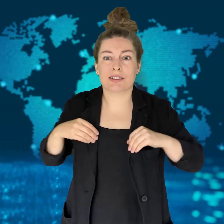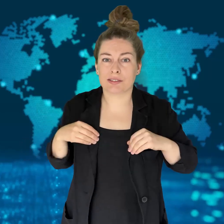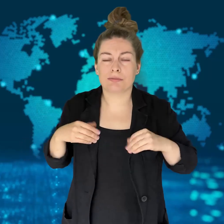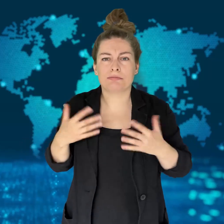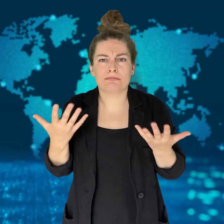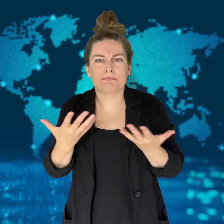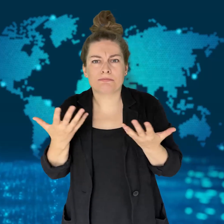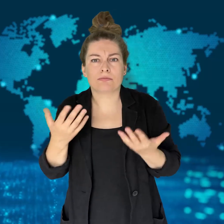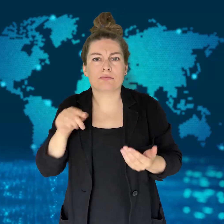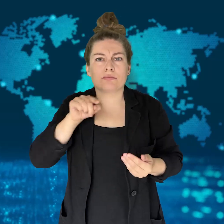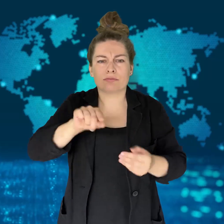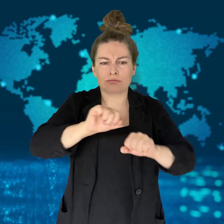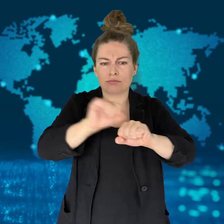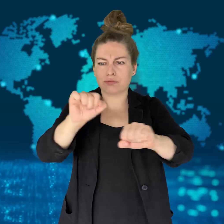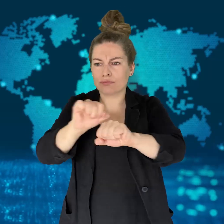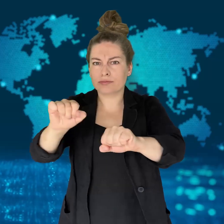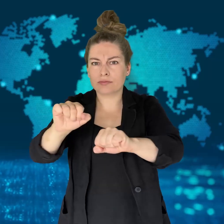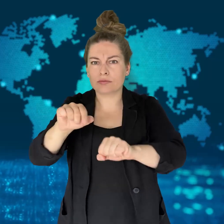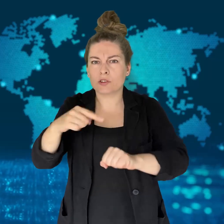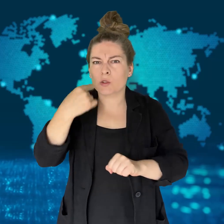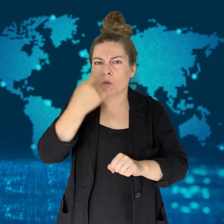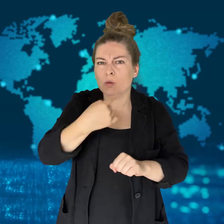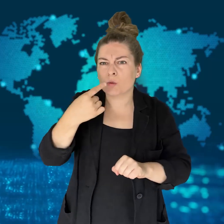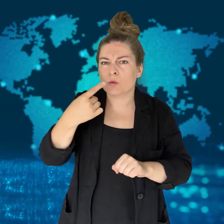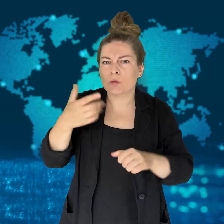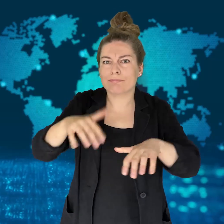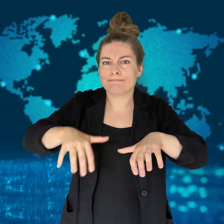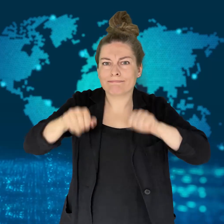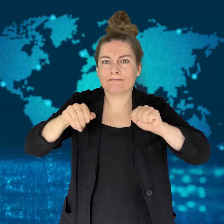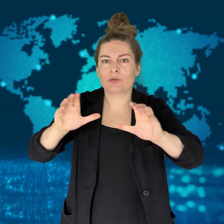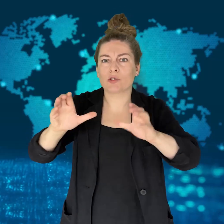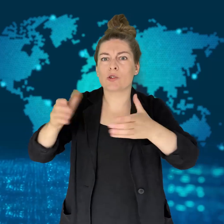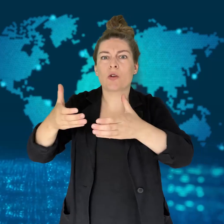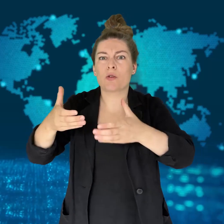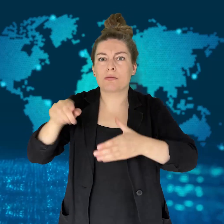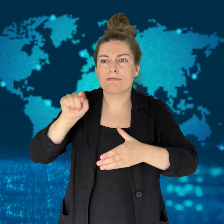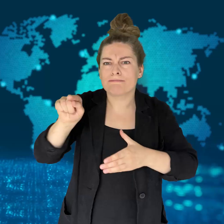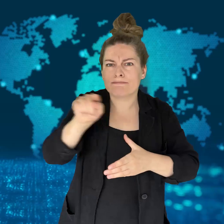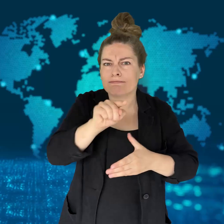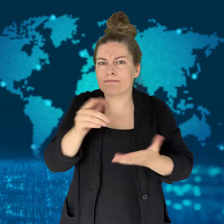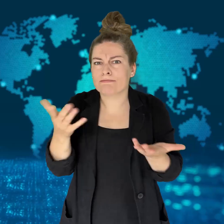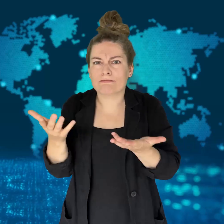Nigeria's president, Bola Tinubu, called the attacks